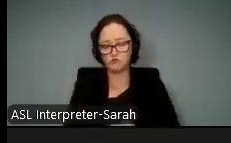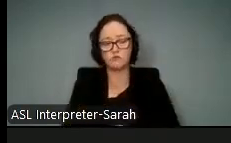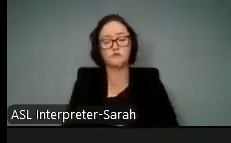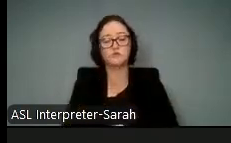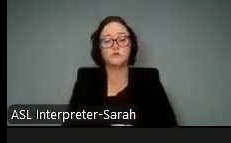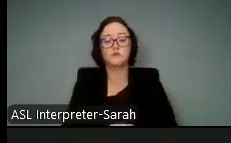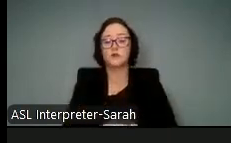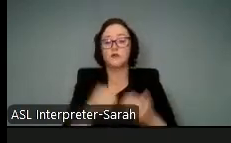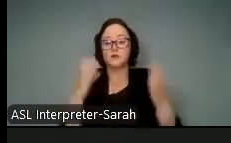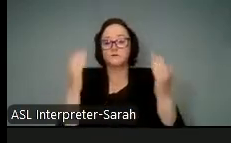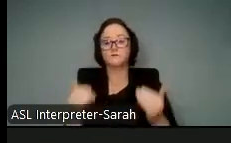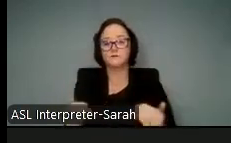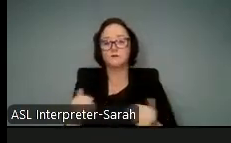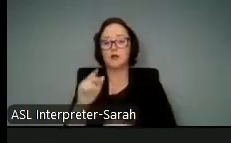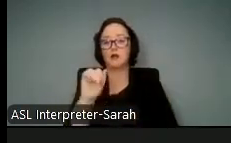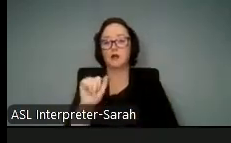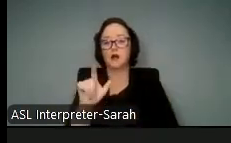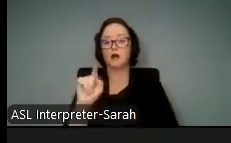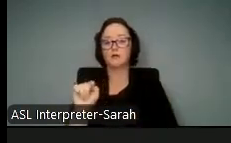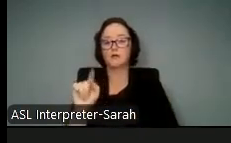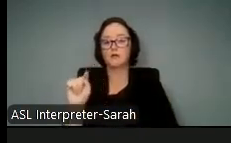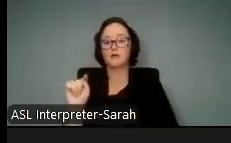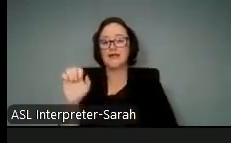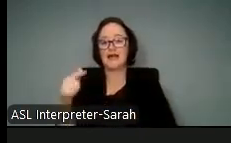is alt text for graphics.